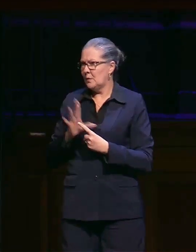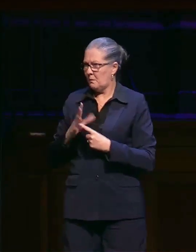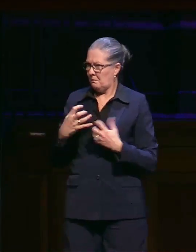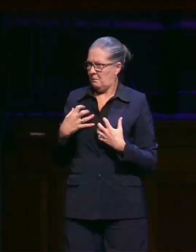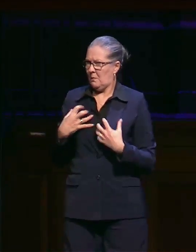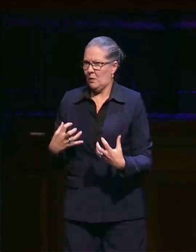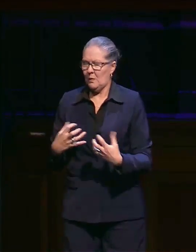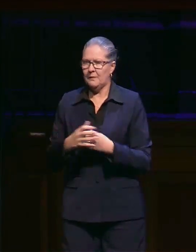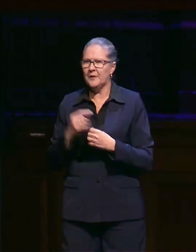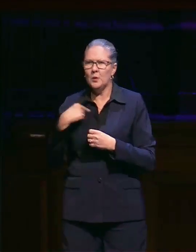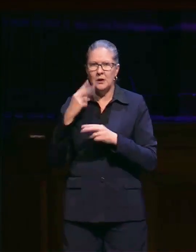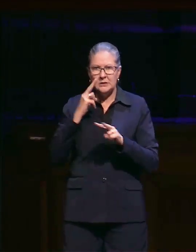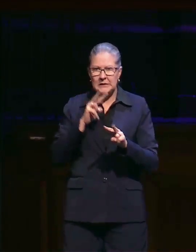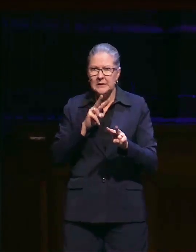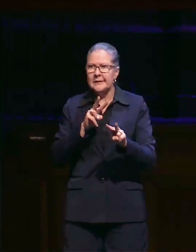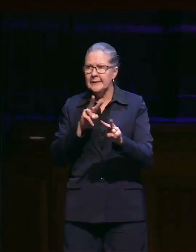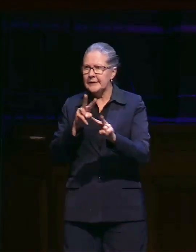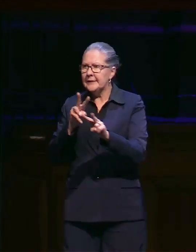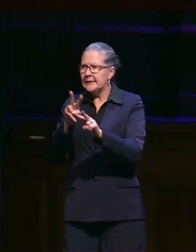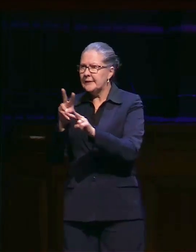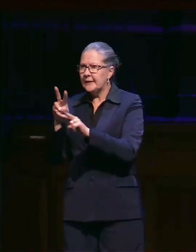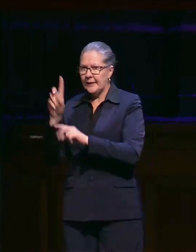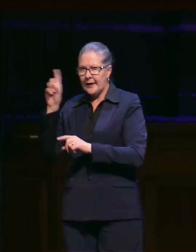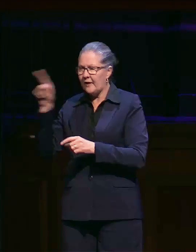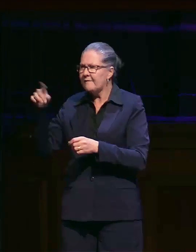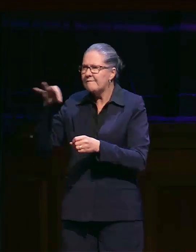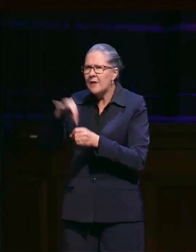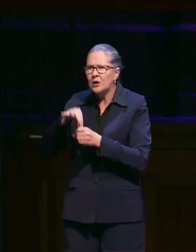horizon and we see that increasingly voters see their governments is not